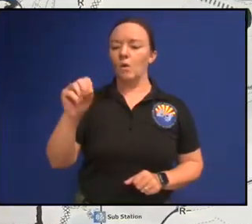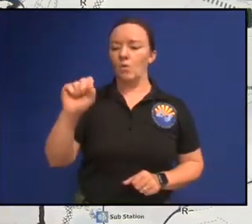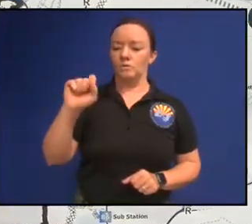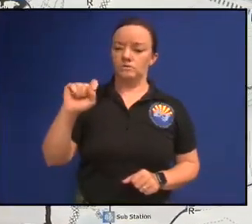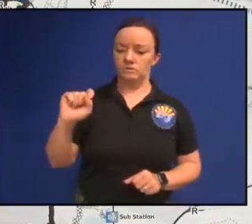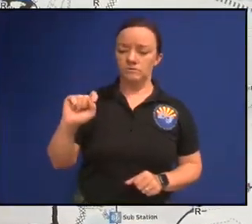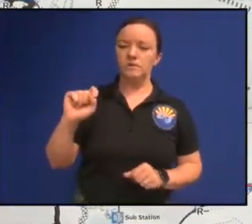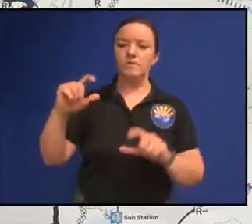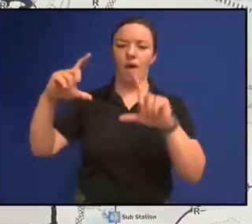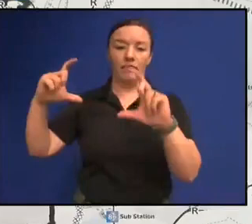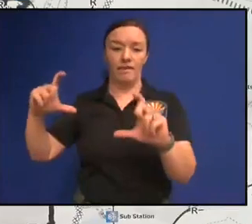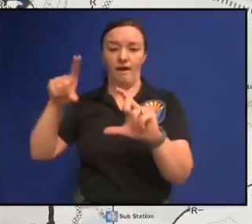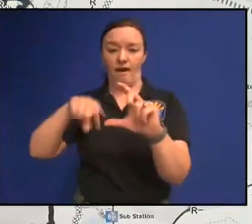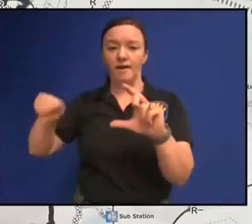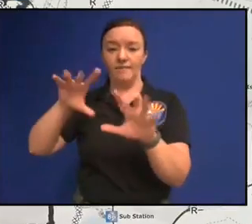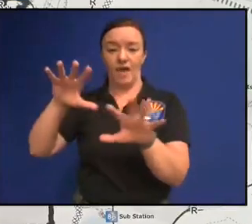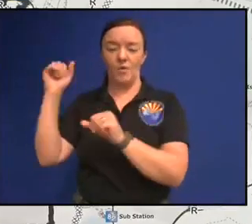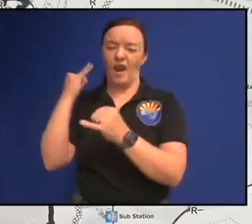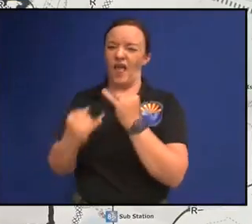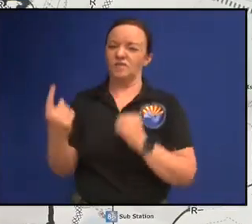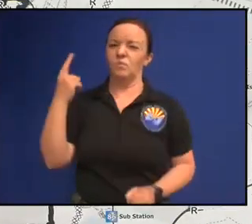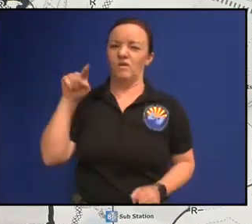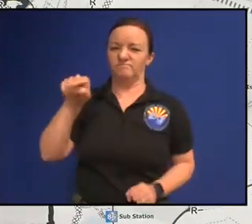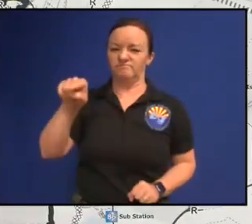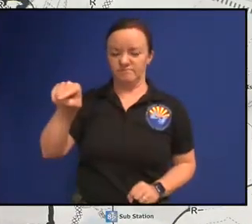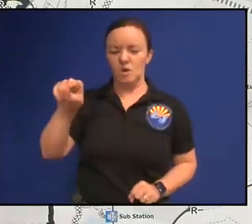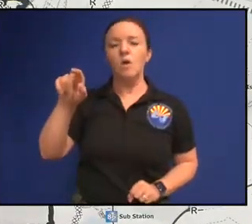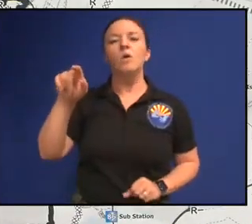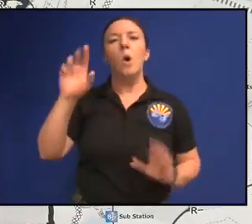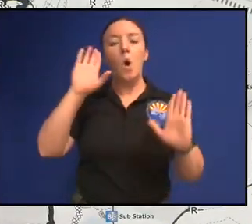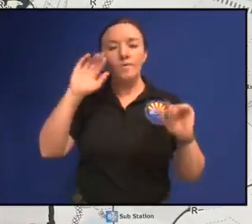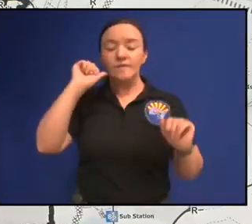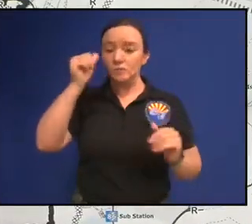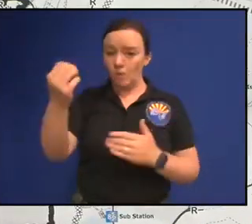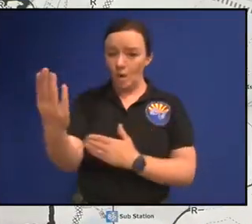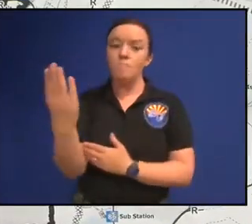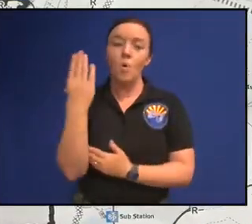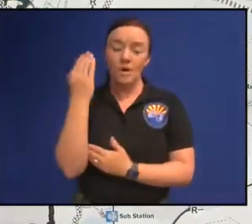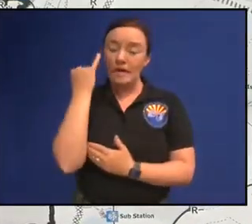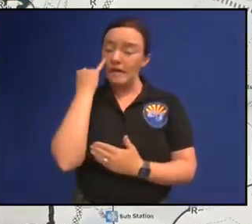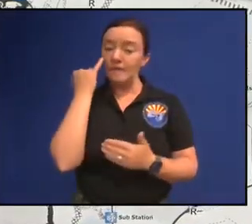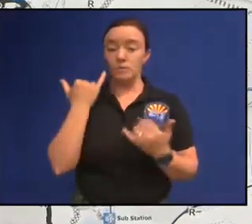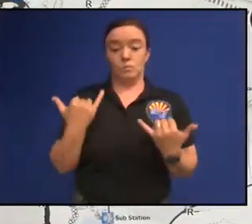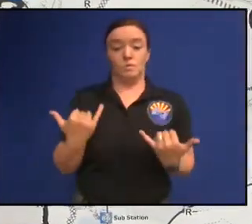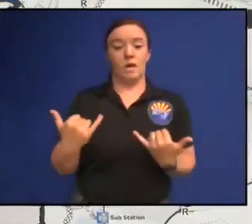TOMORROW MORNING, HOPEFULLY, AS I SAID, IF EVERYTHING GOES WELL TONIGHT, WE'LL BE OPENING UP MOST OF THAT